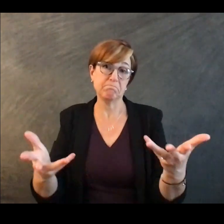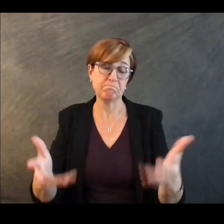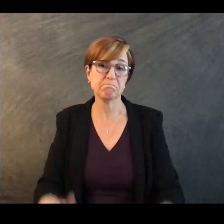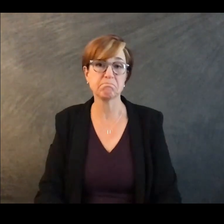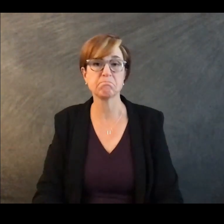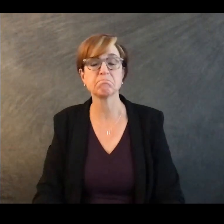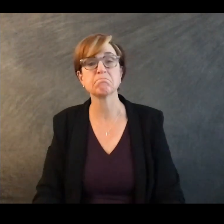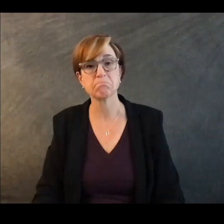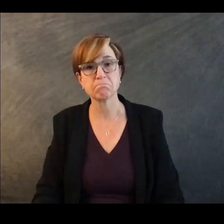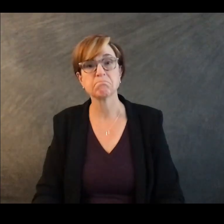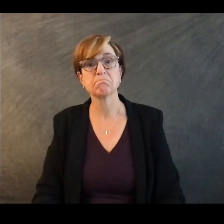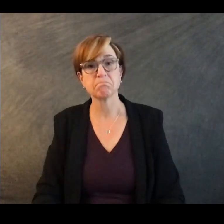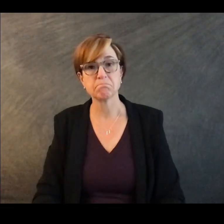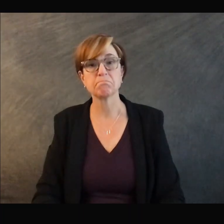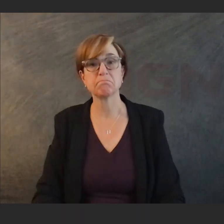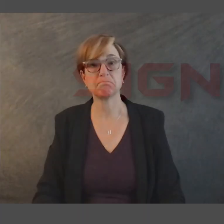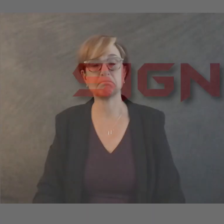economic front